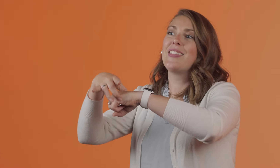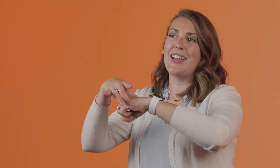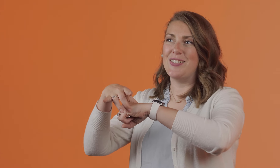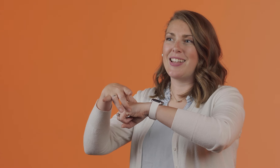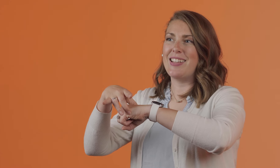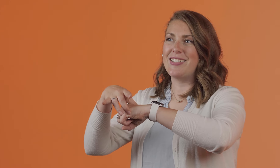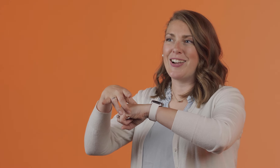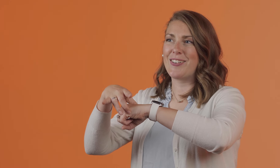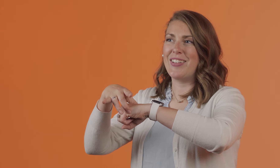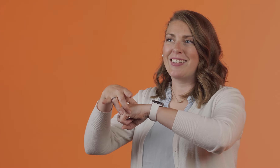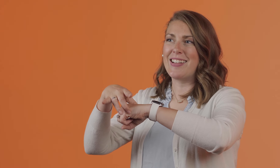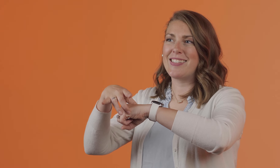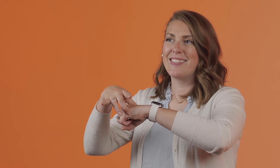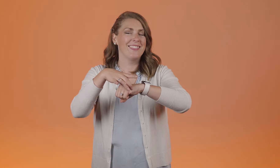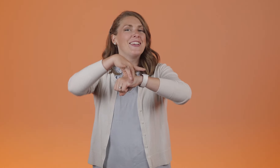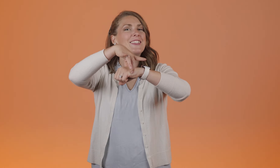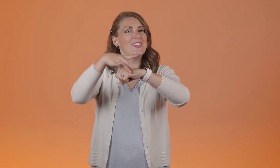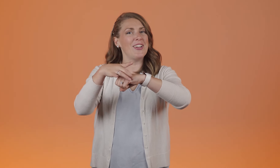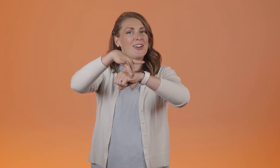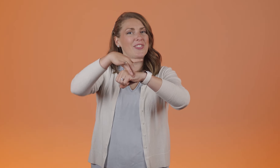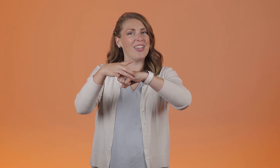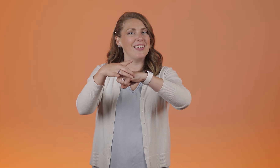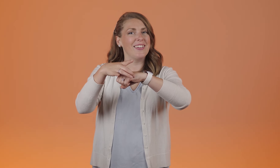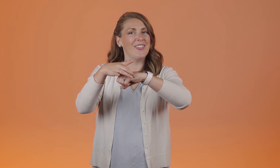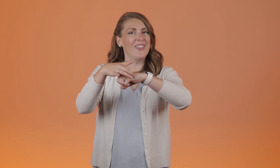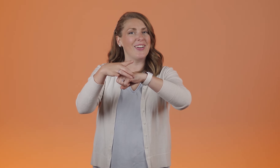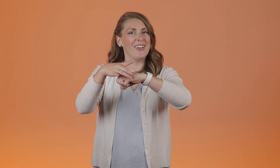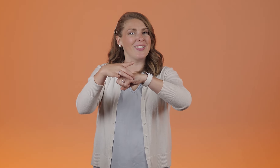that you study in geography class. GEOGRAPHY or EARTH